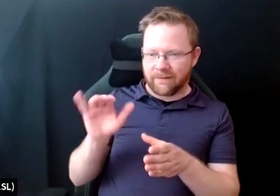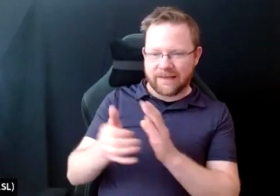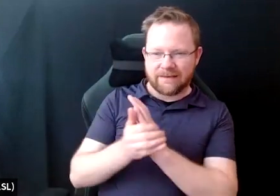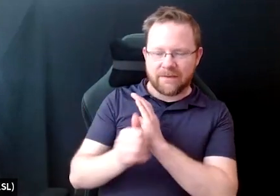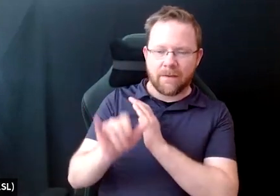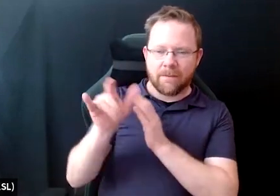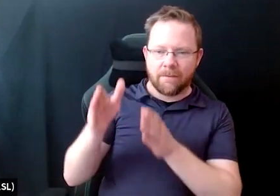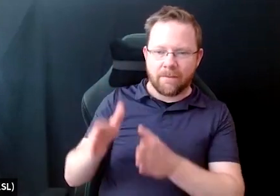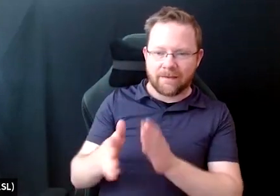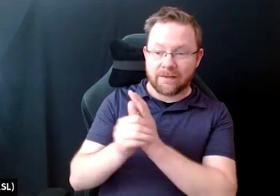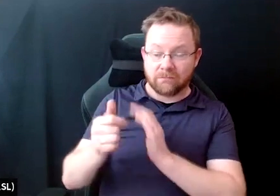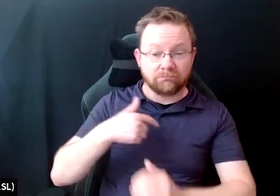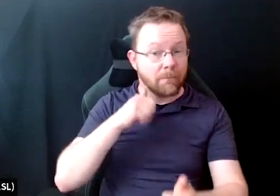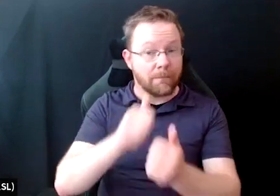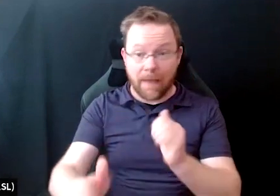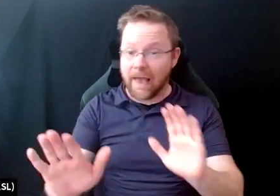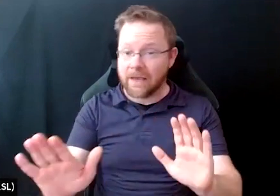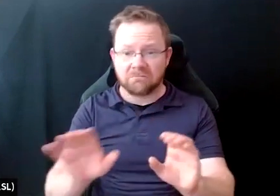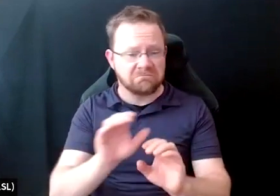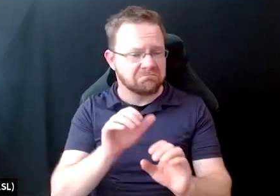which I passed without ADHD medication.